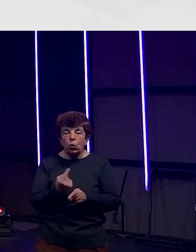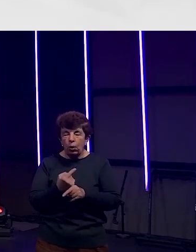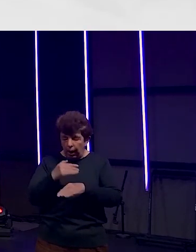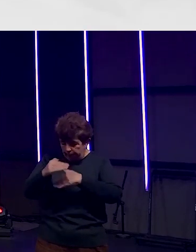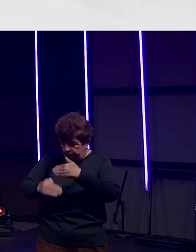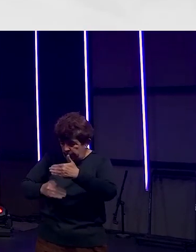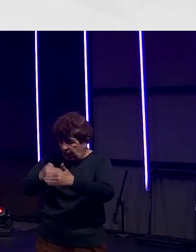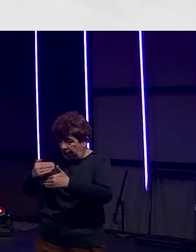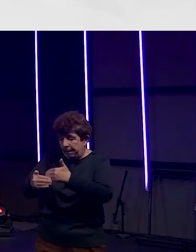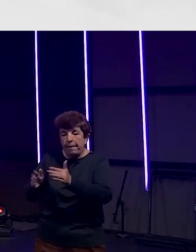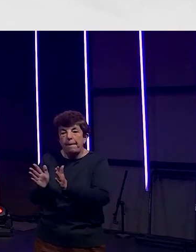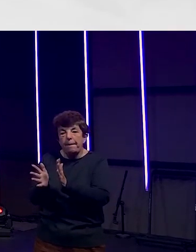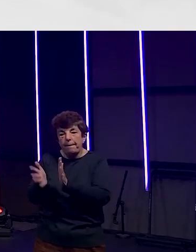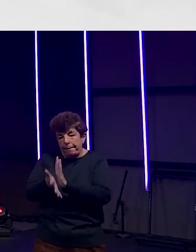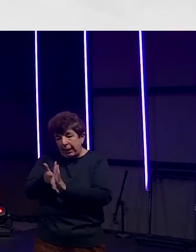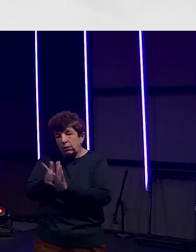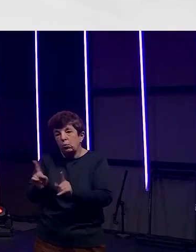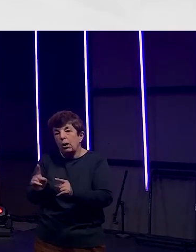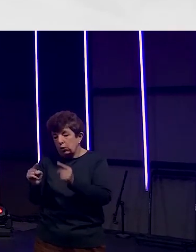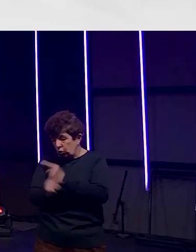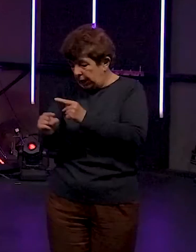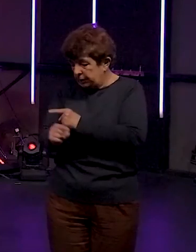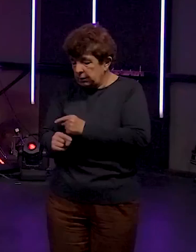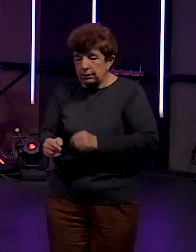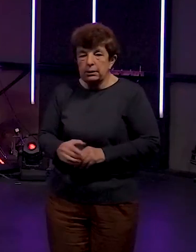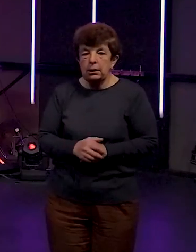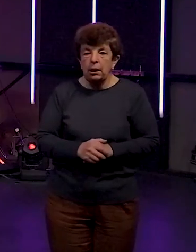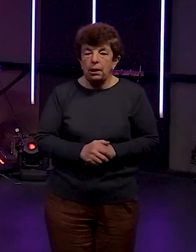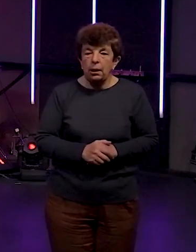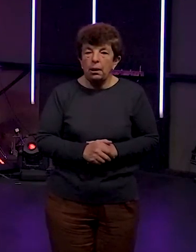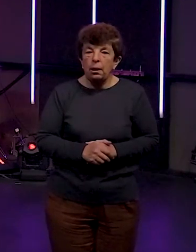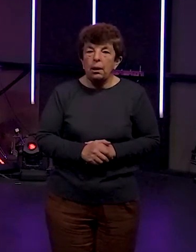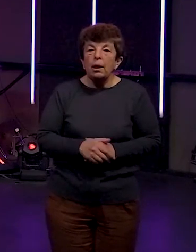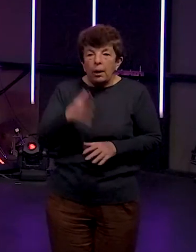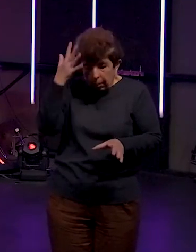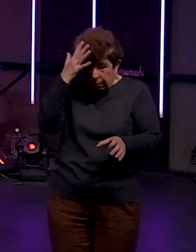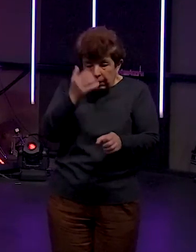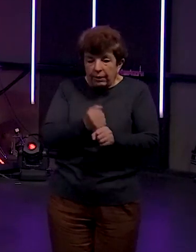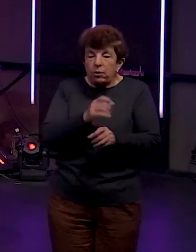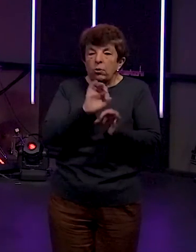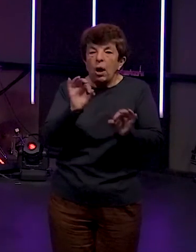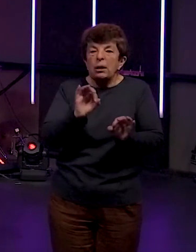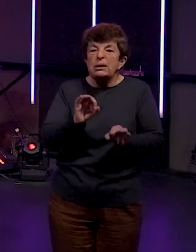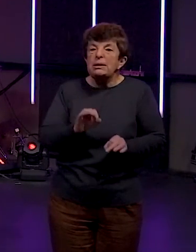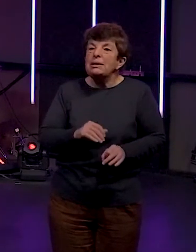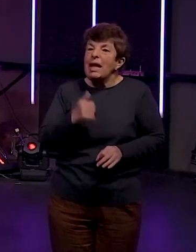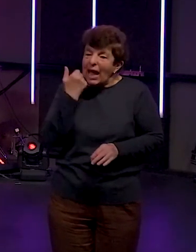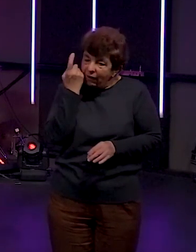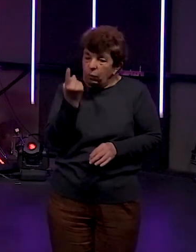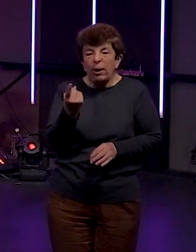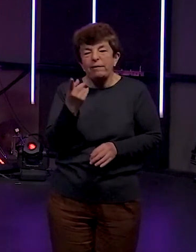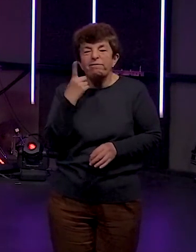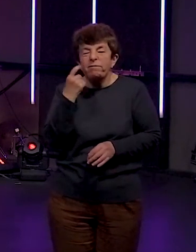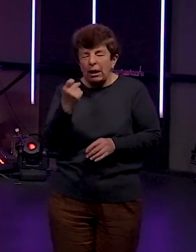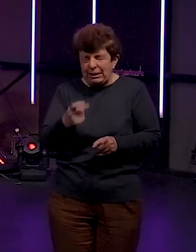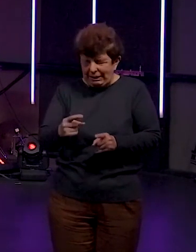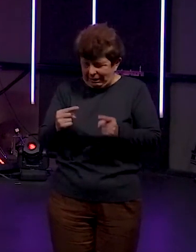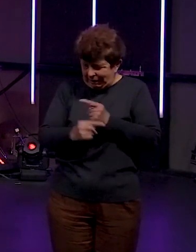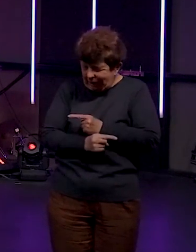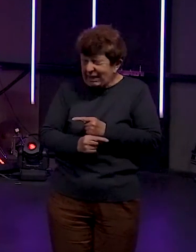meaning change. Believe it or not everybody finds change hard to accept.